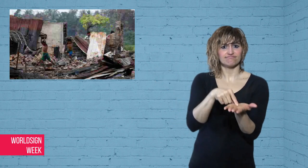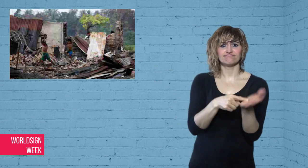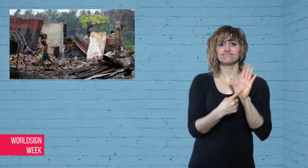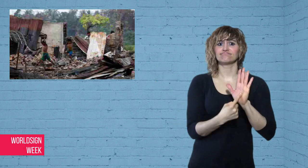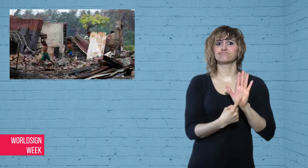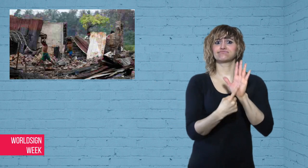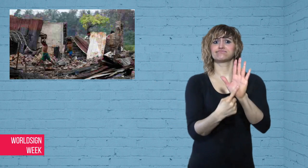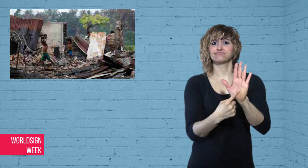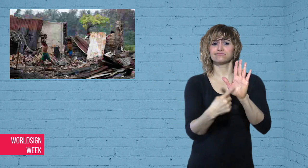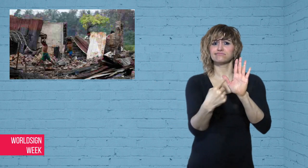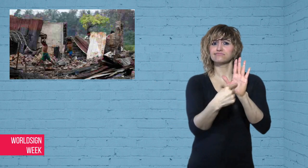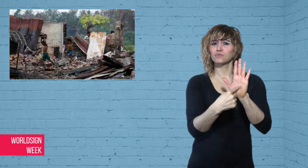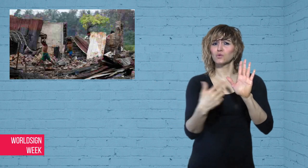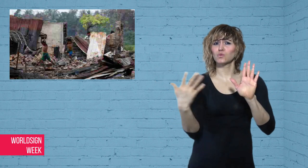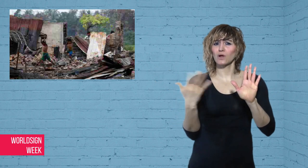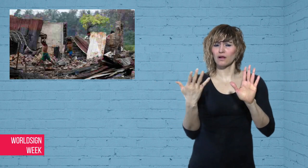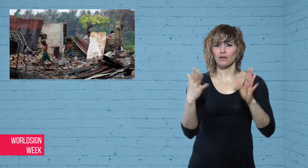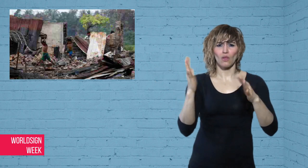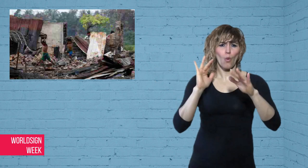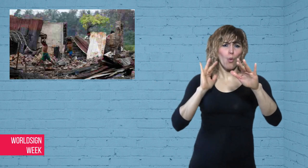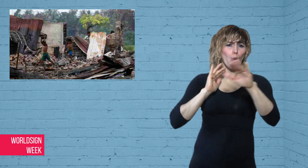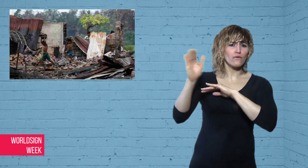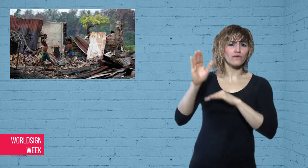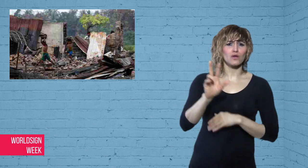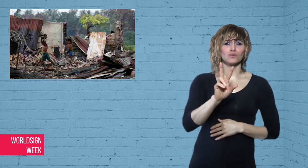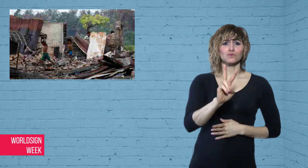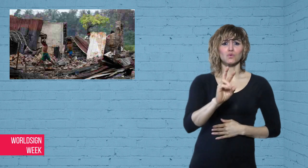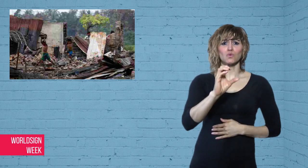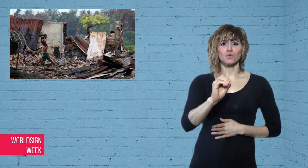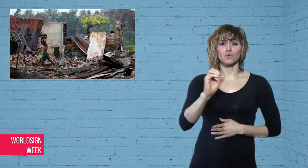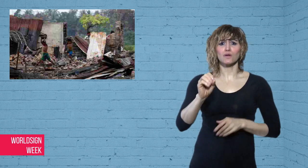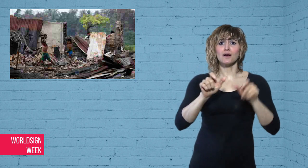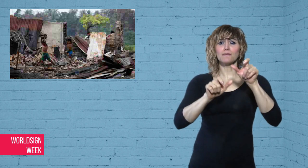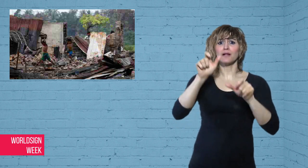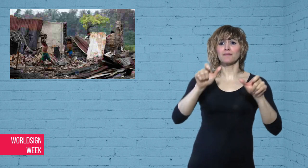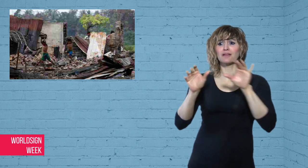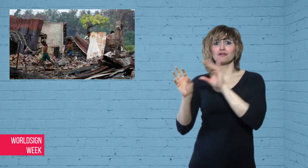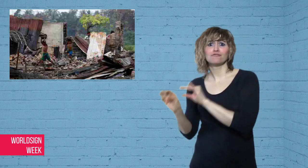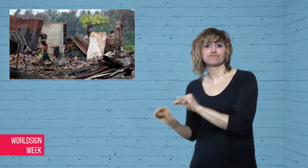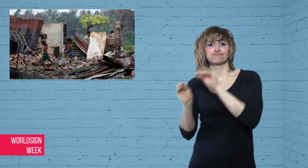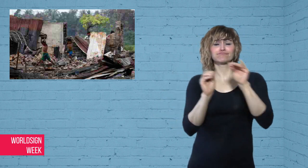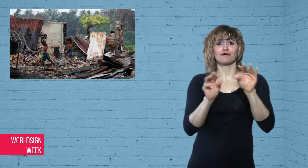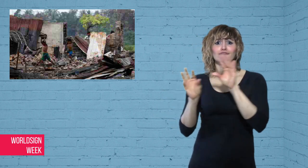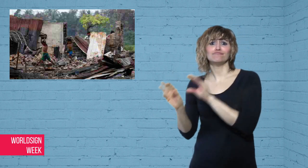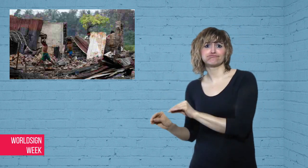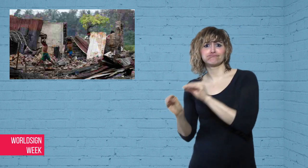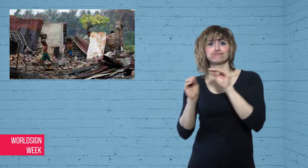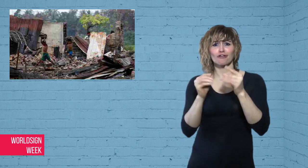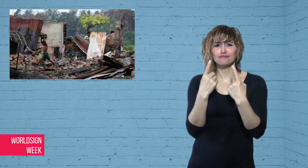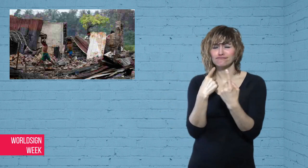interviews with over 200 refugees,